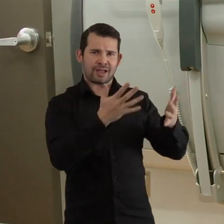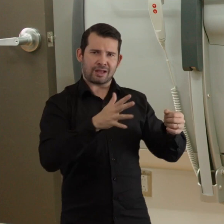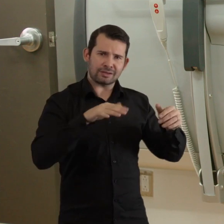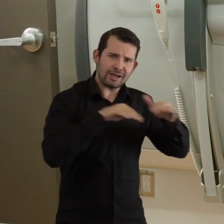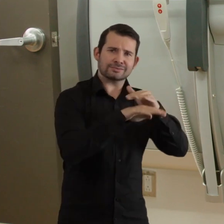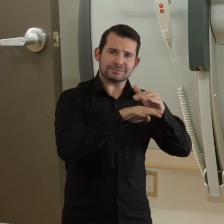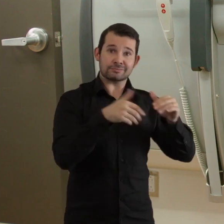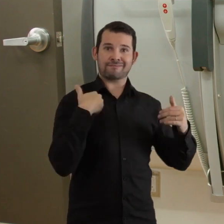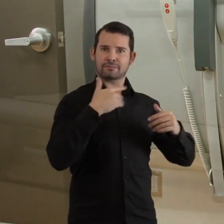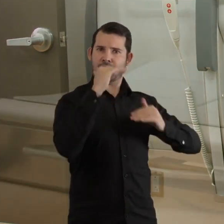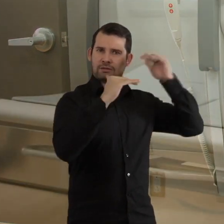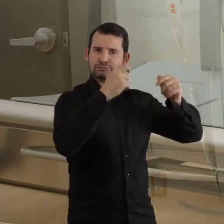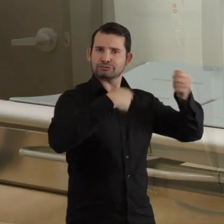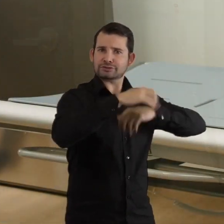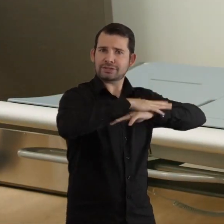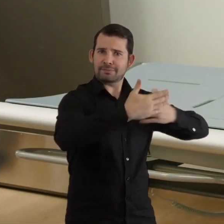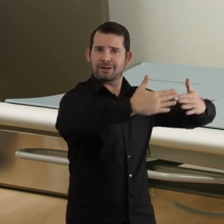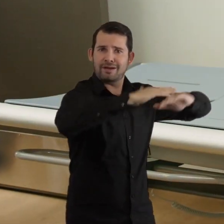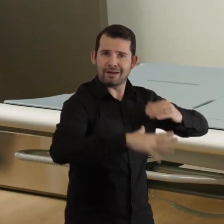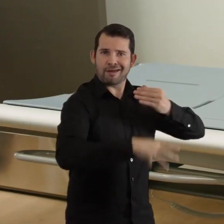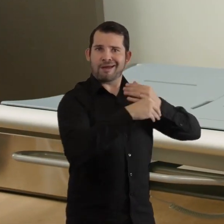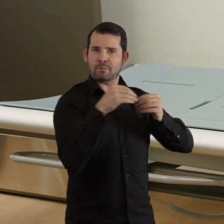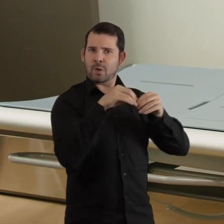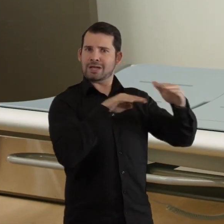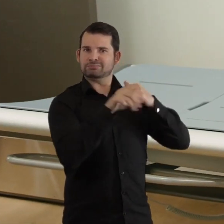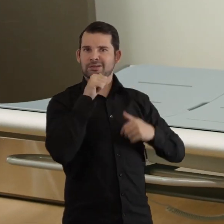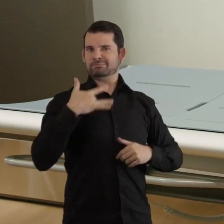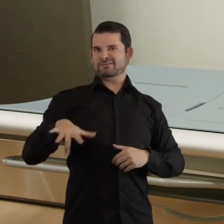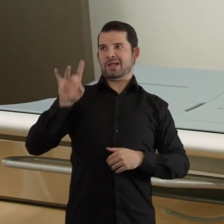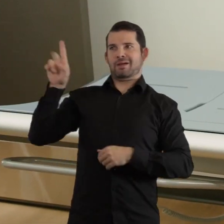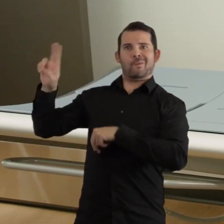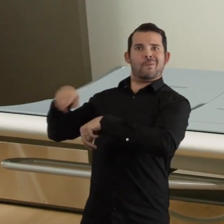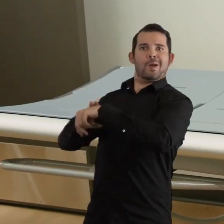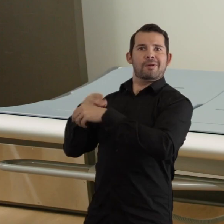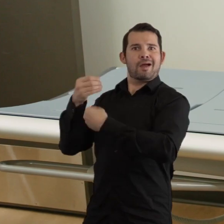Providing an adult change table adds an element of accessibility not typically found in office spaces.